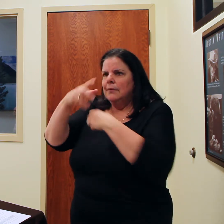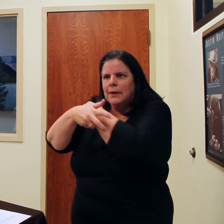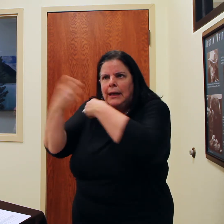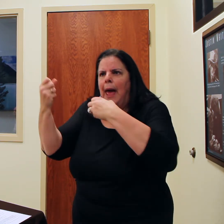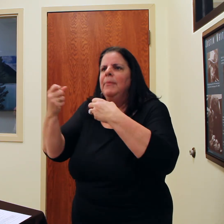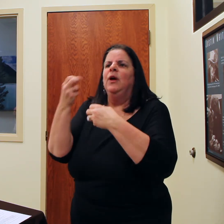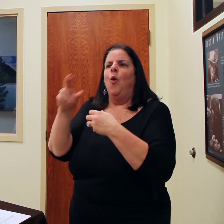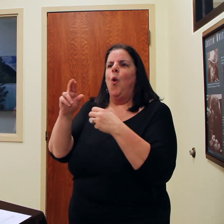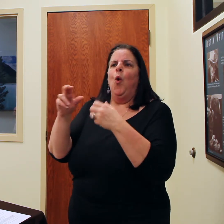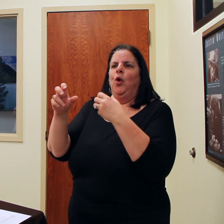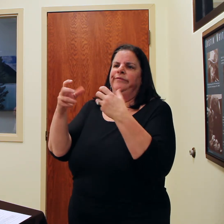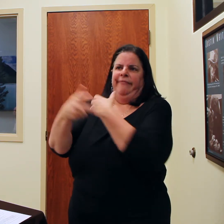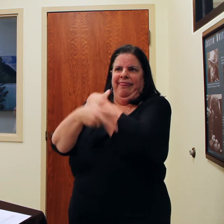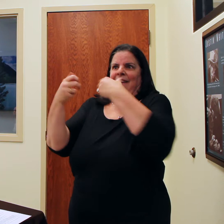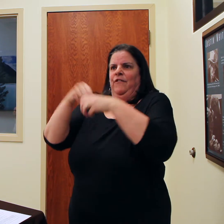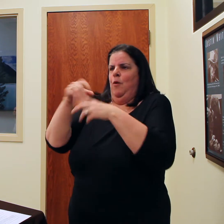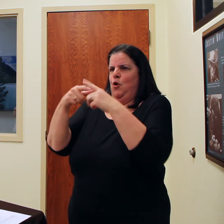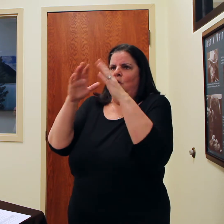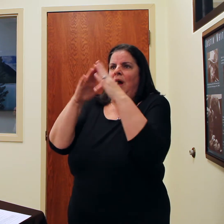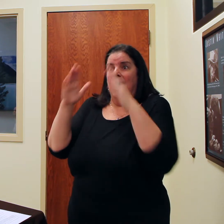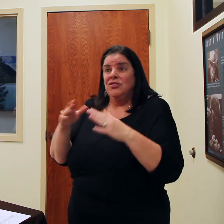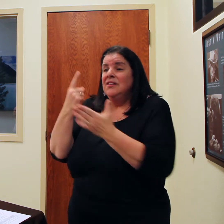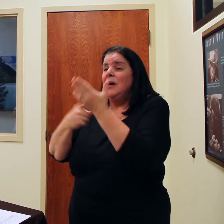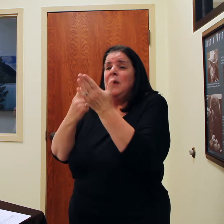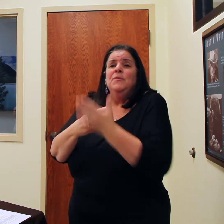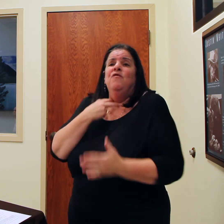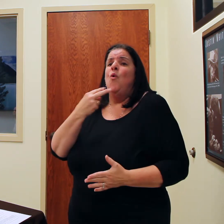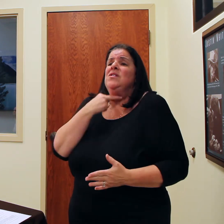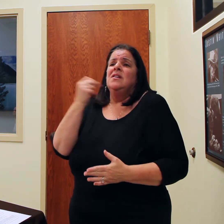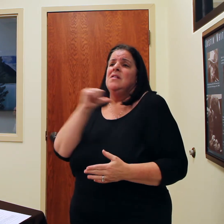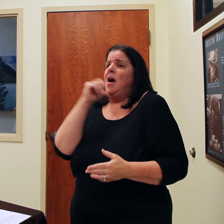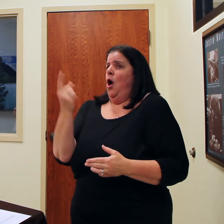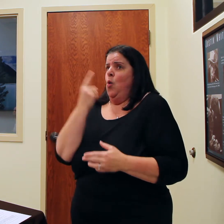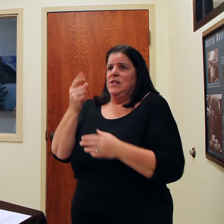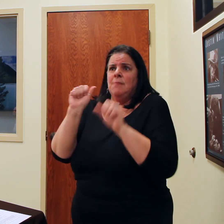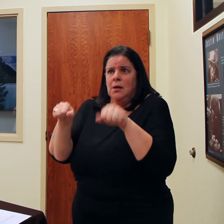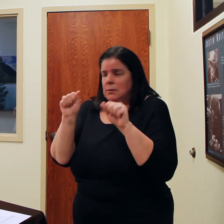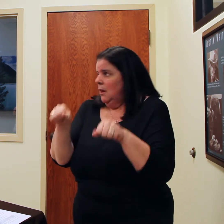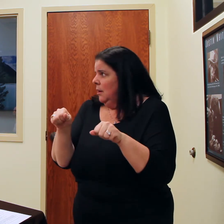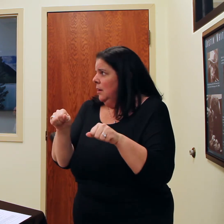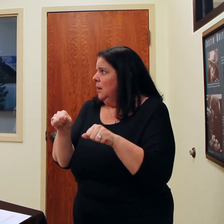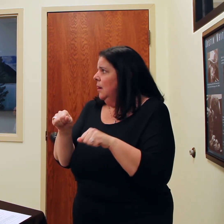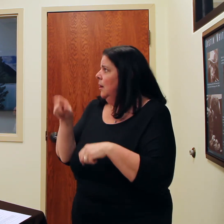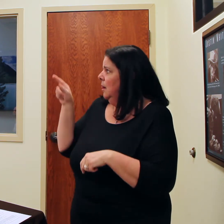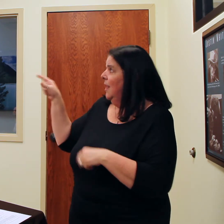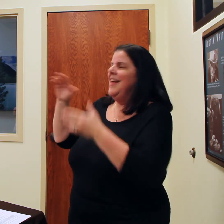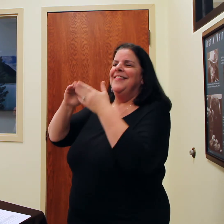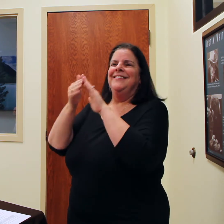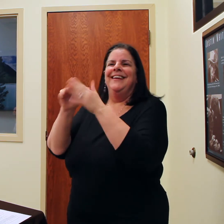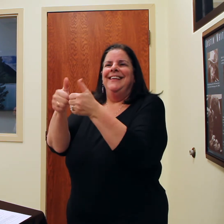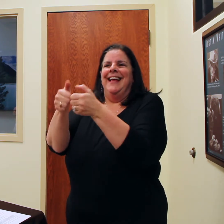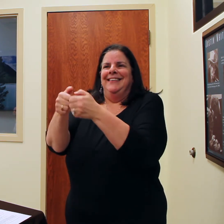so making a voice call could put you in danger, so text to 911 is recommended, there's the city texting me back now.